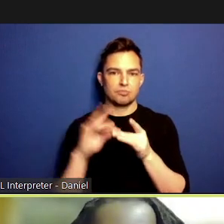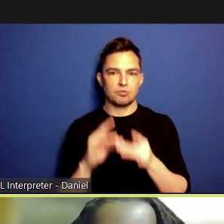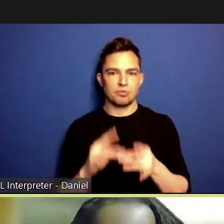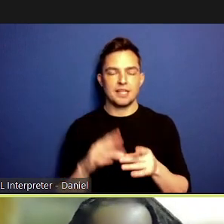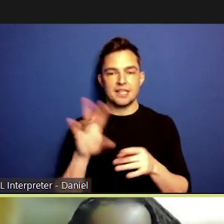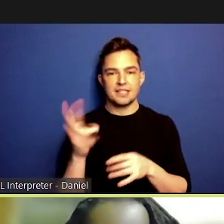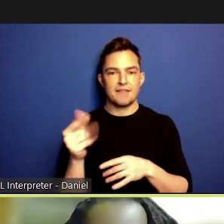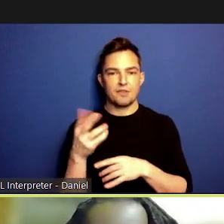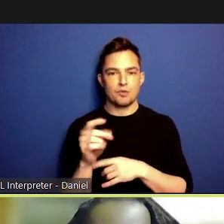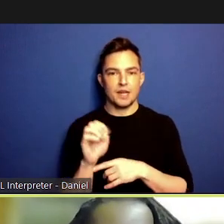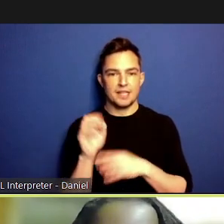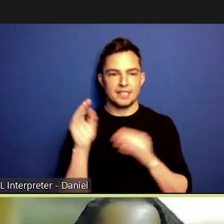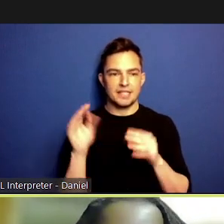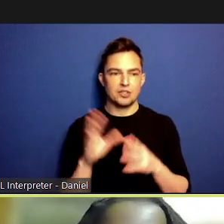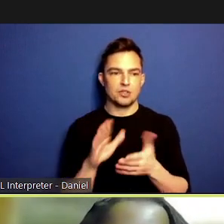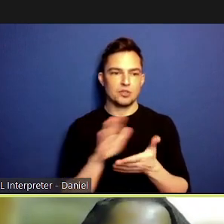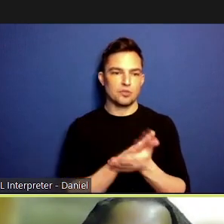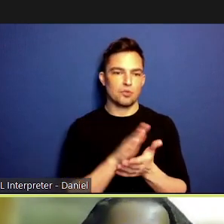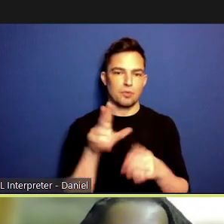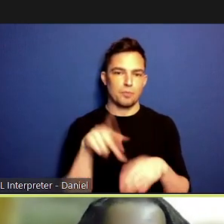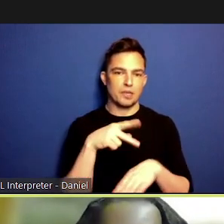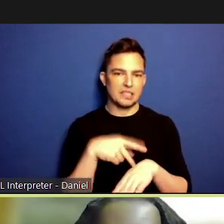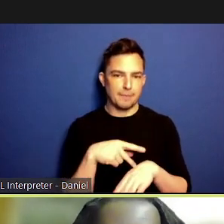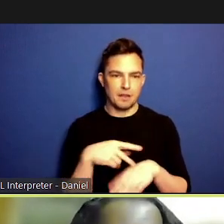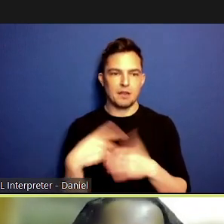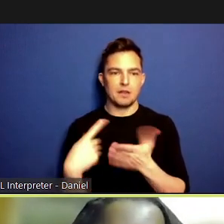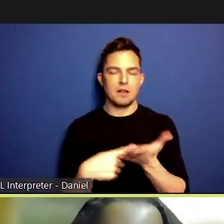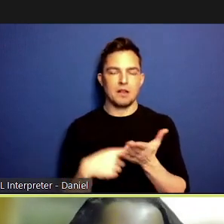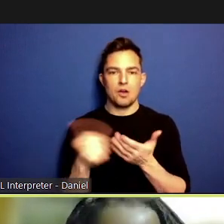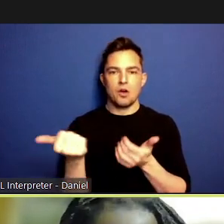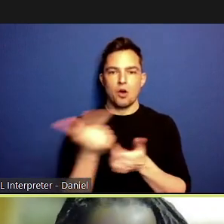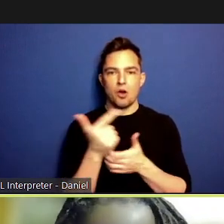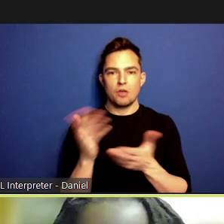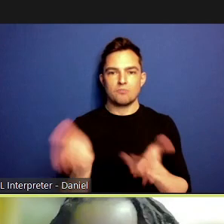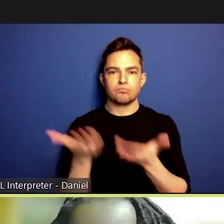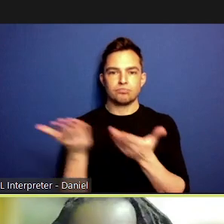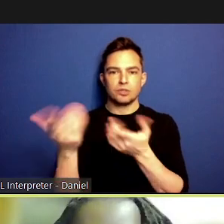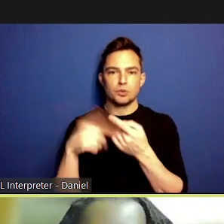and the school principal, and they all decided to escalate the matter to police. The grade